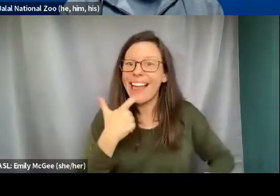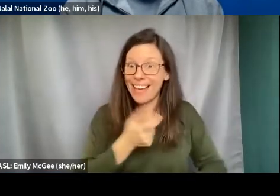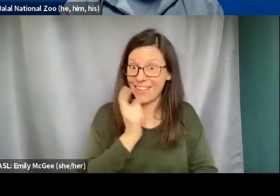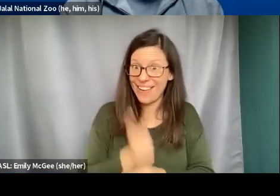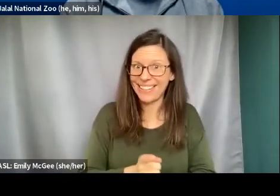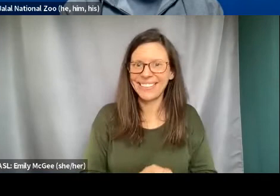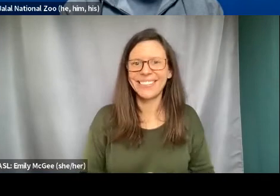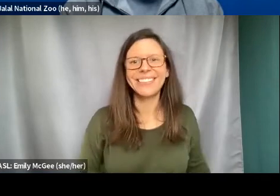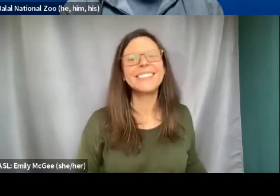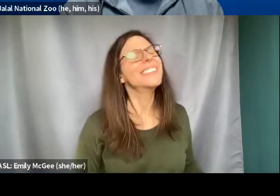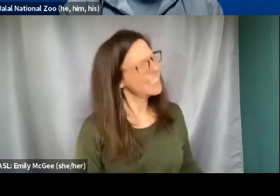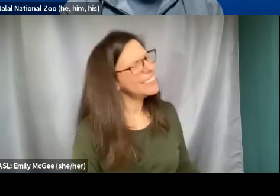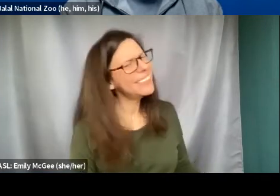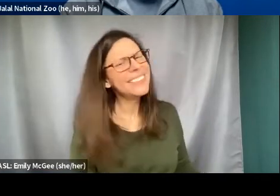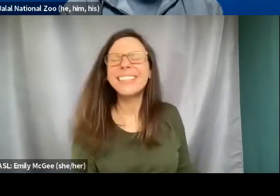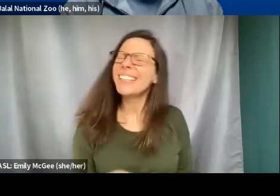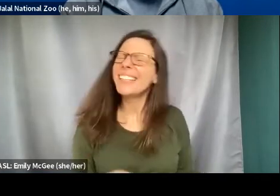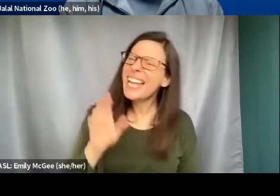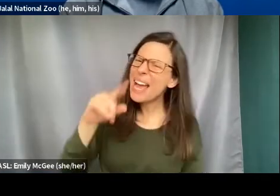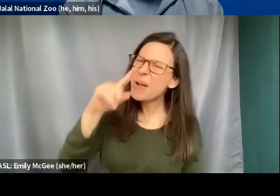What are those little black things in your hand in this video?